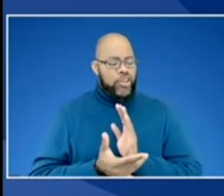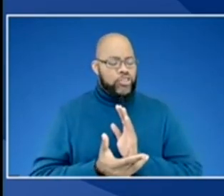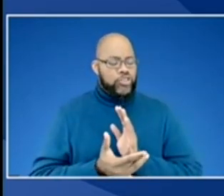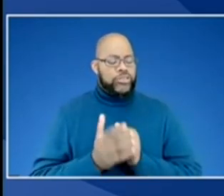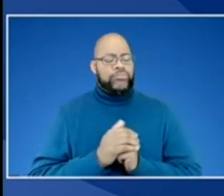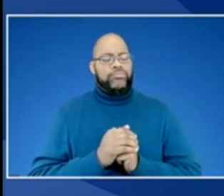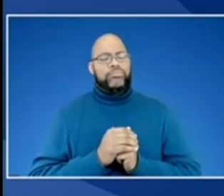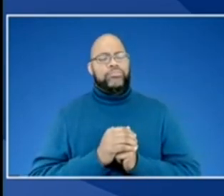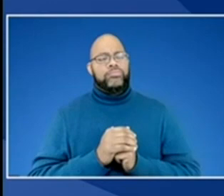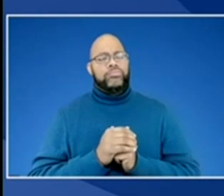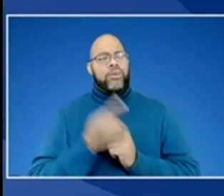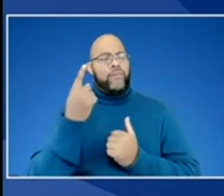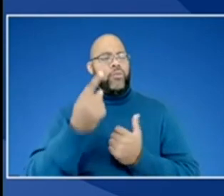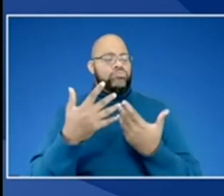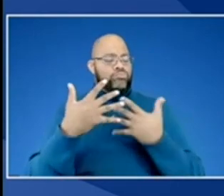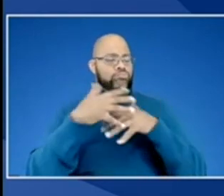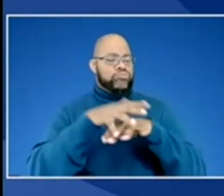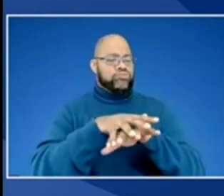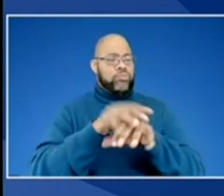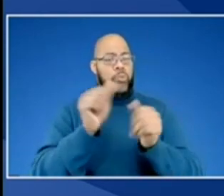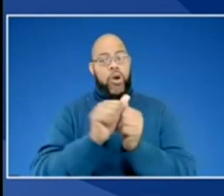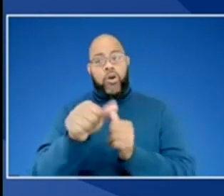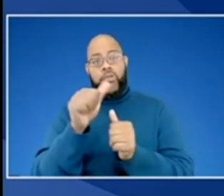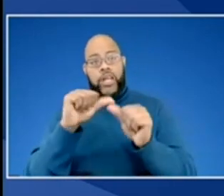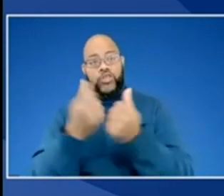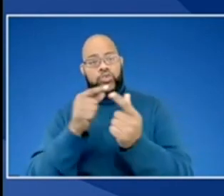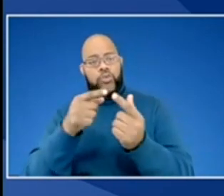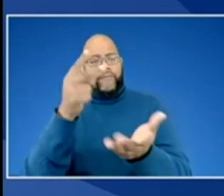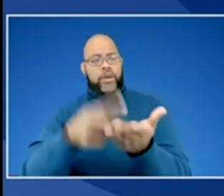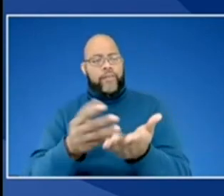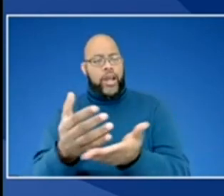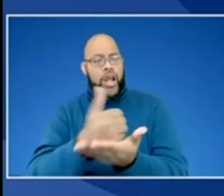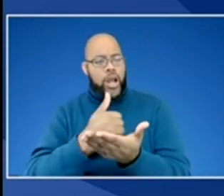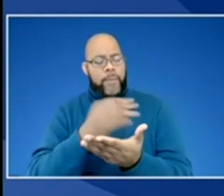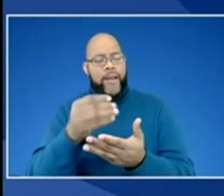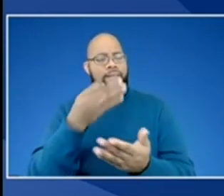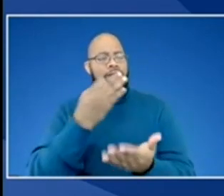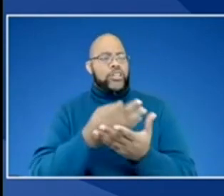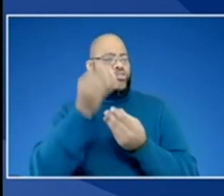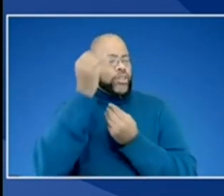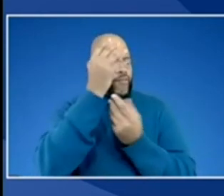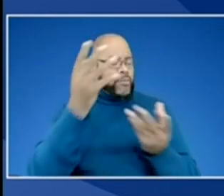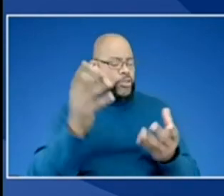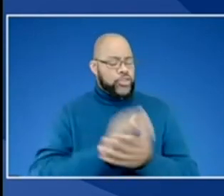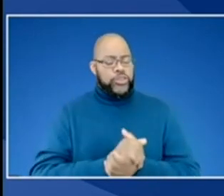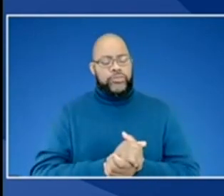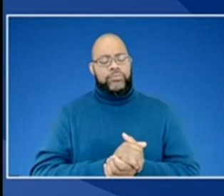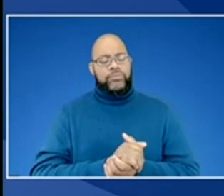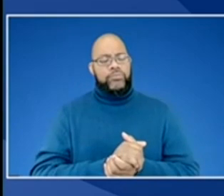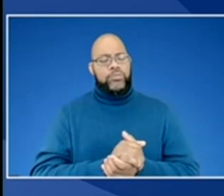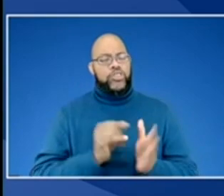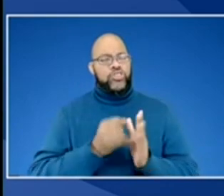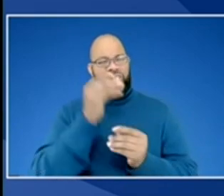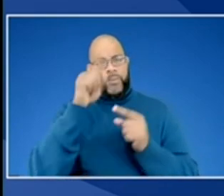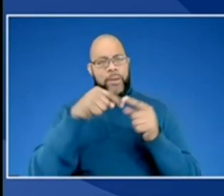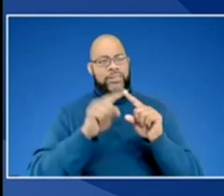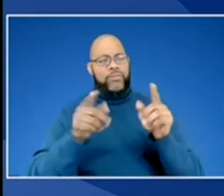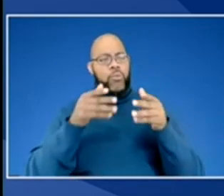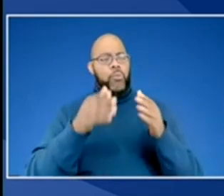for integration with other agencies to verify income and financial information. And just thinking about ways in which the